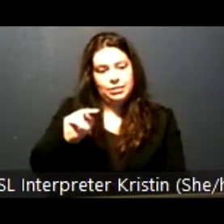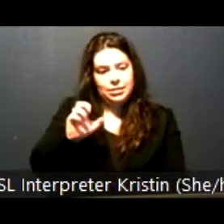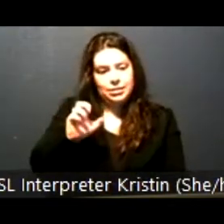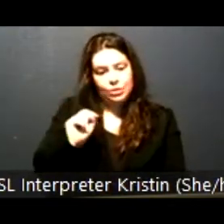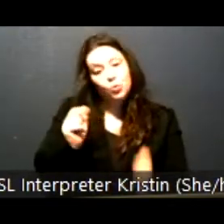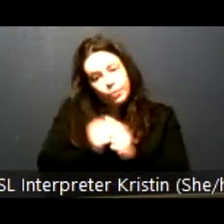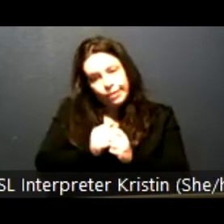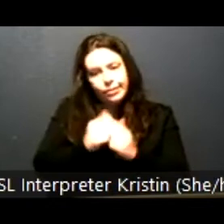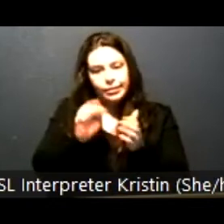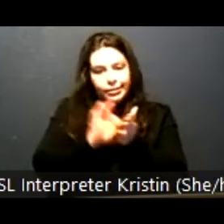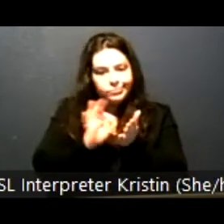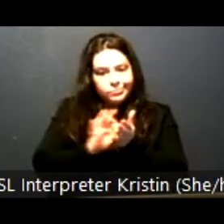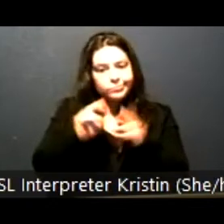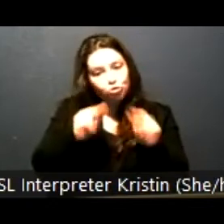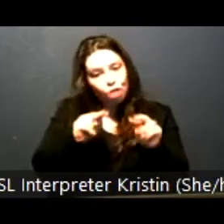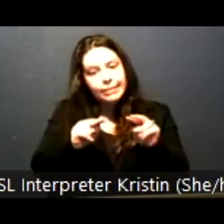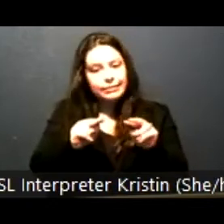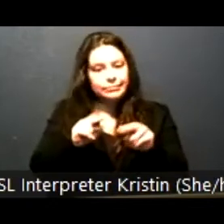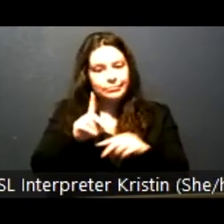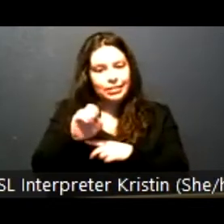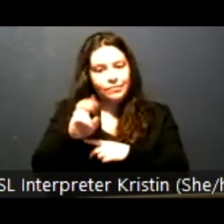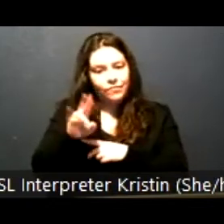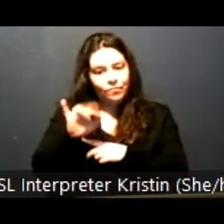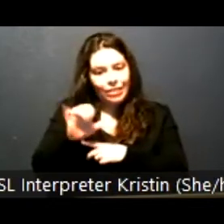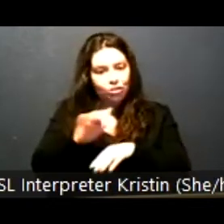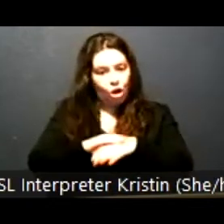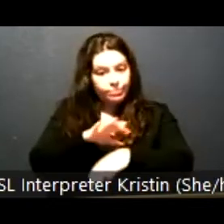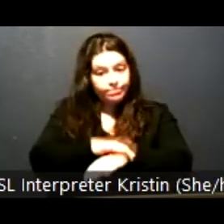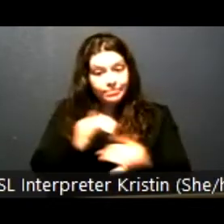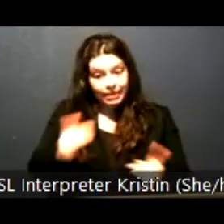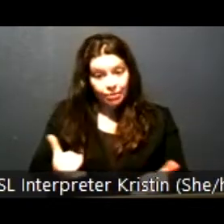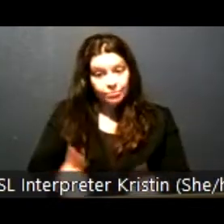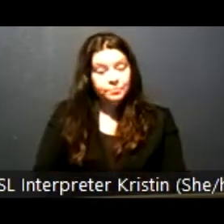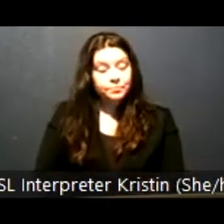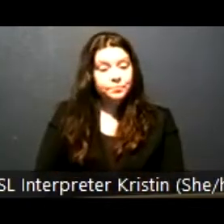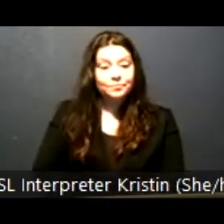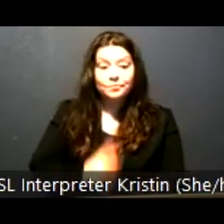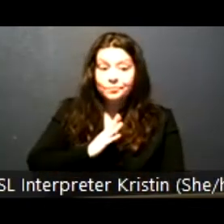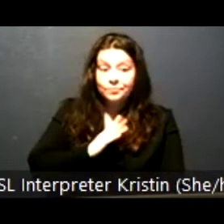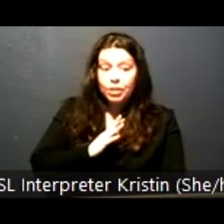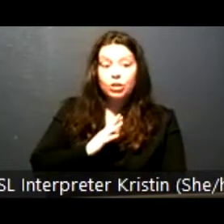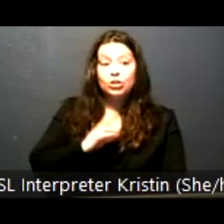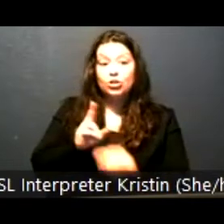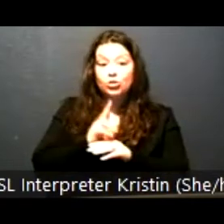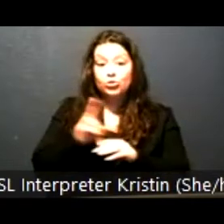Erika: Wow, that's incredible. So you use these um special nets sometimes over a nest to catch one